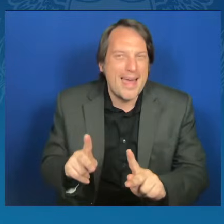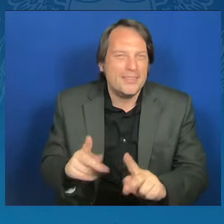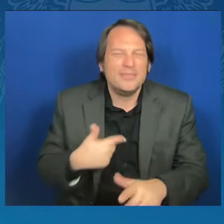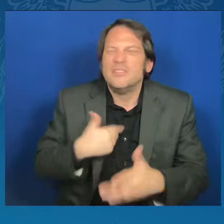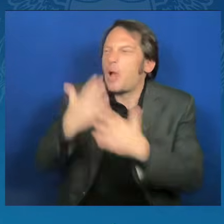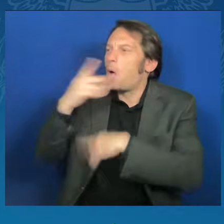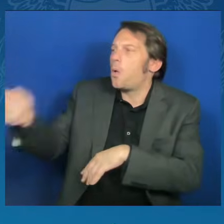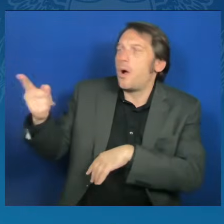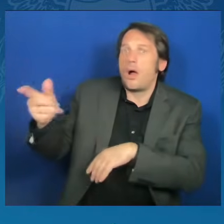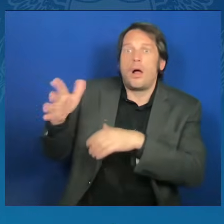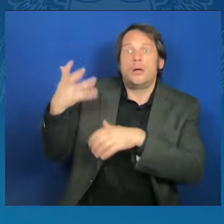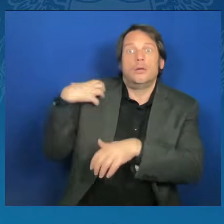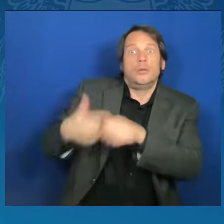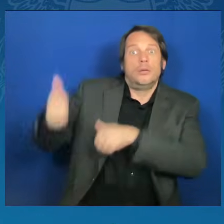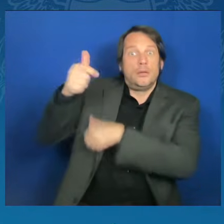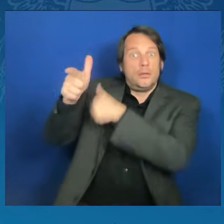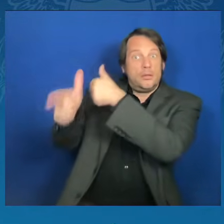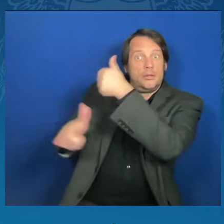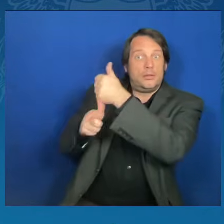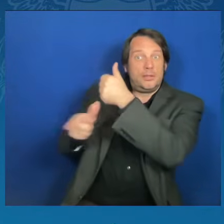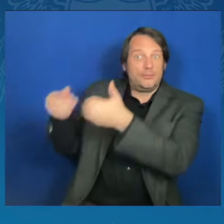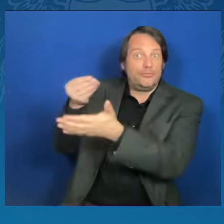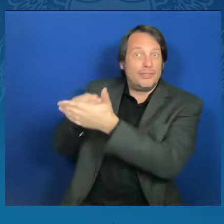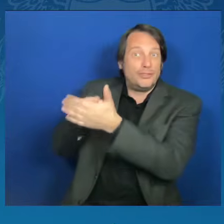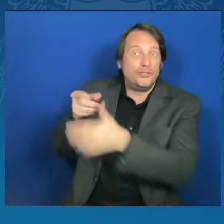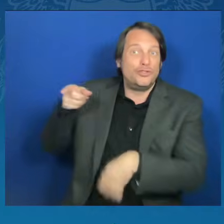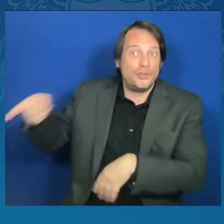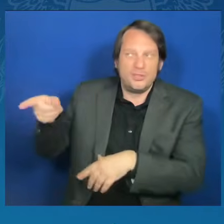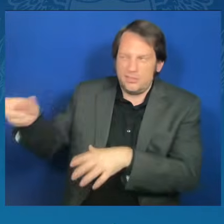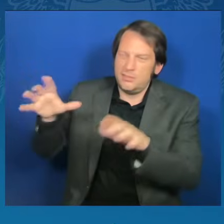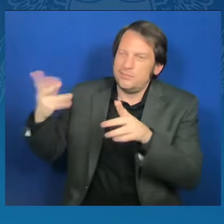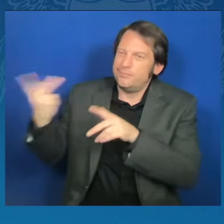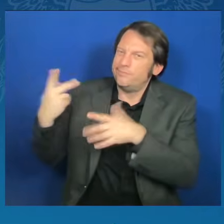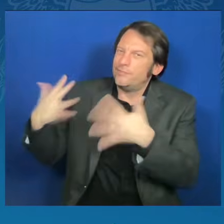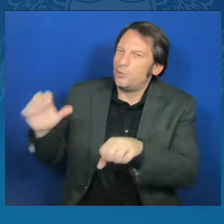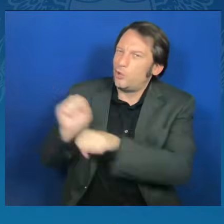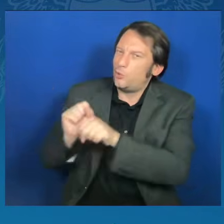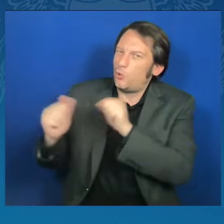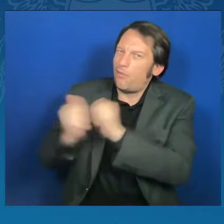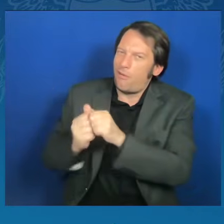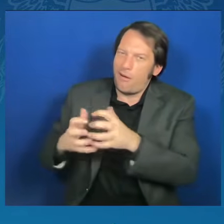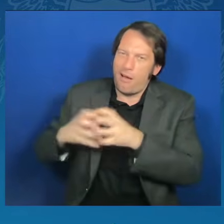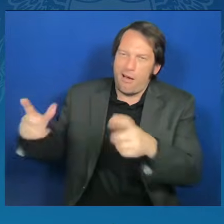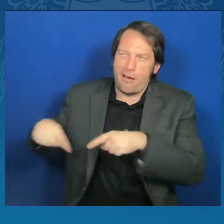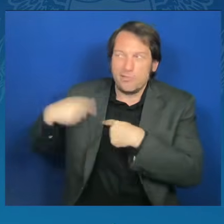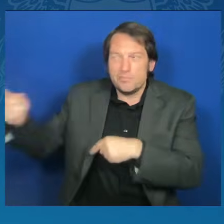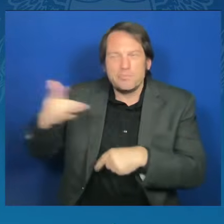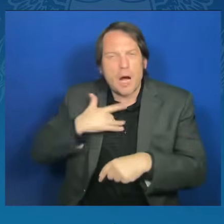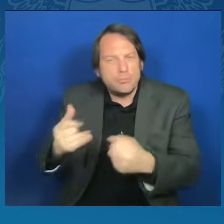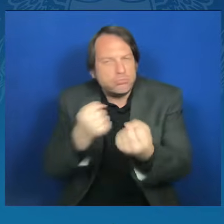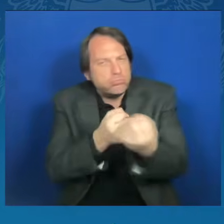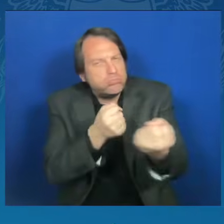And you are always fighting for the people in a very real way, understanding the connection